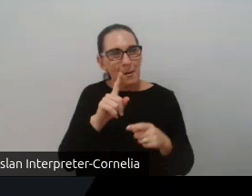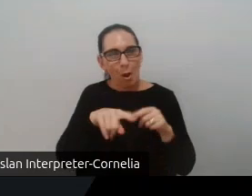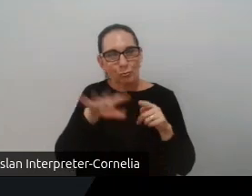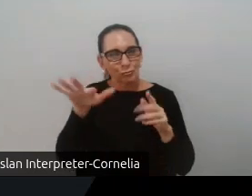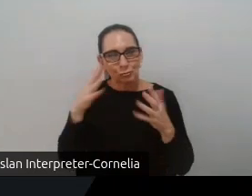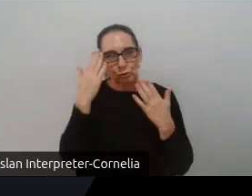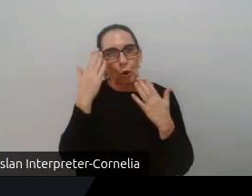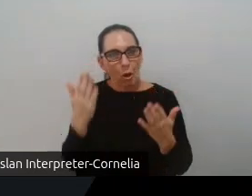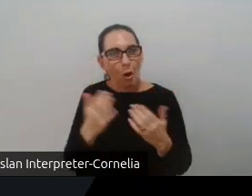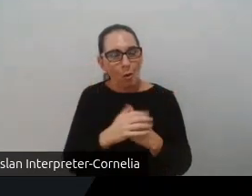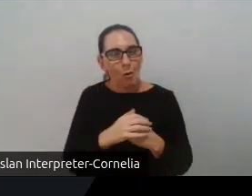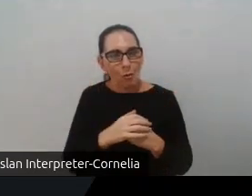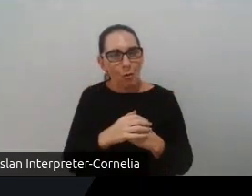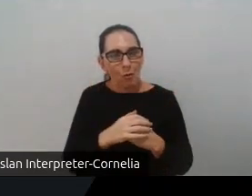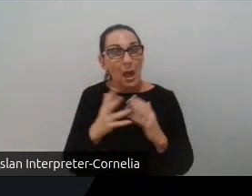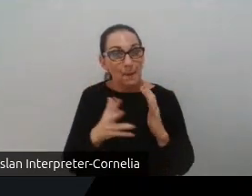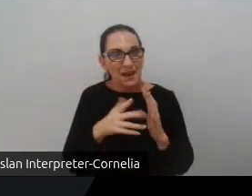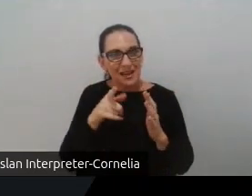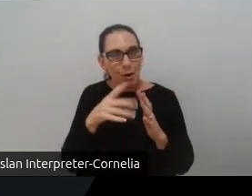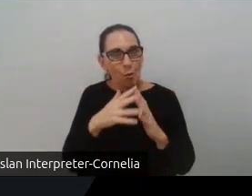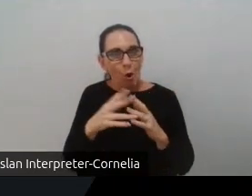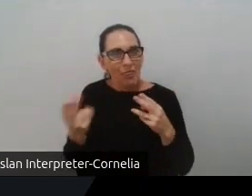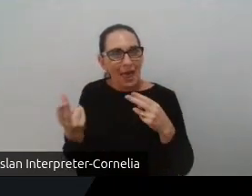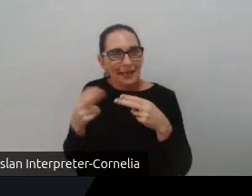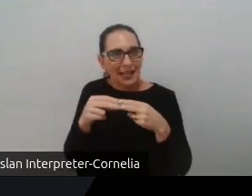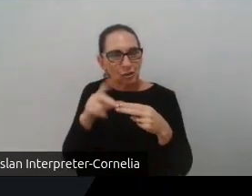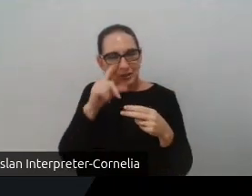write please see attached statement and we will go through that as well. Now,